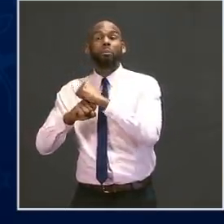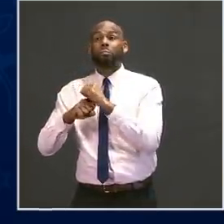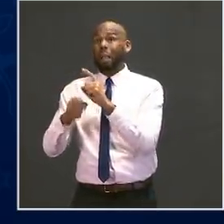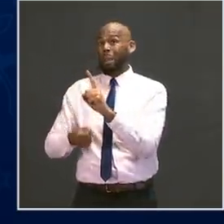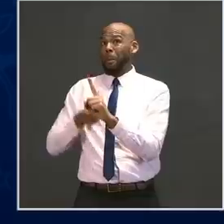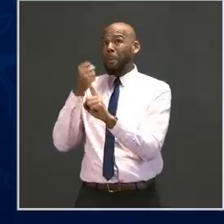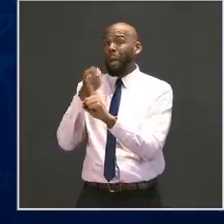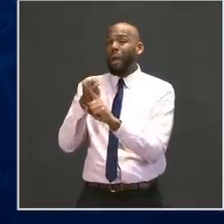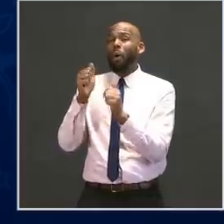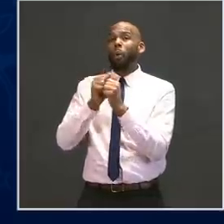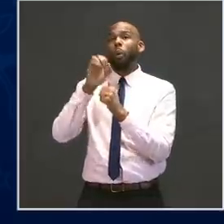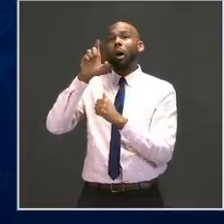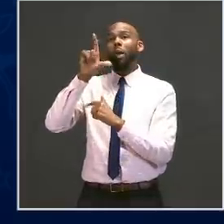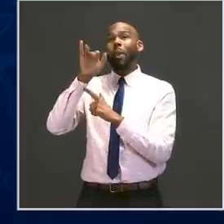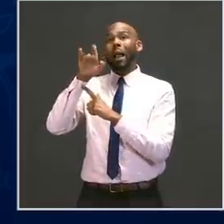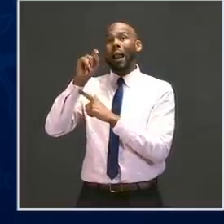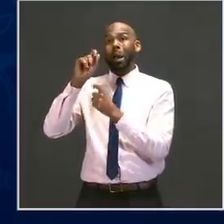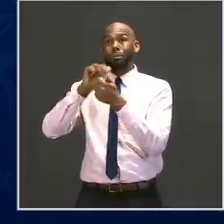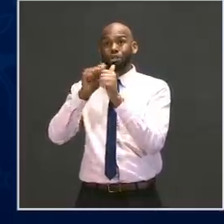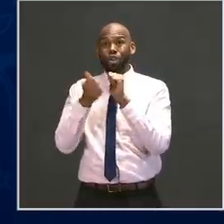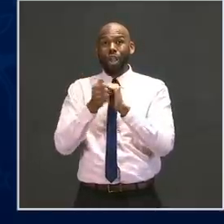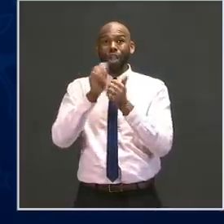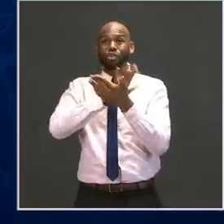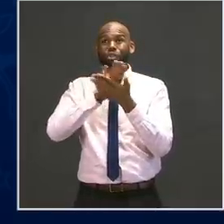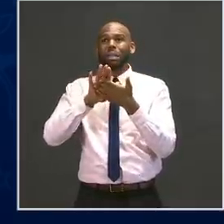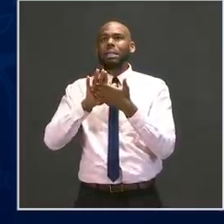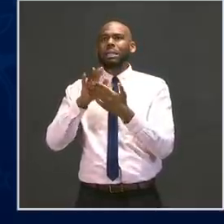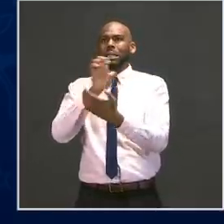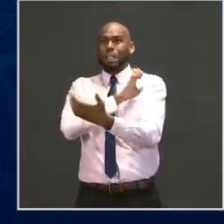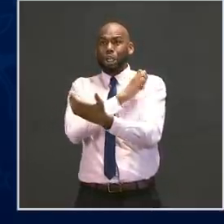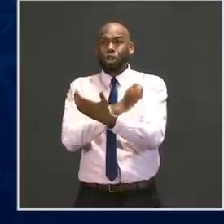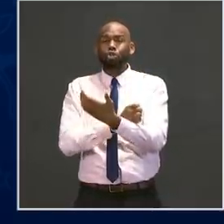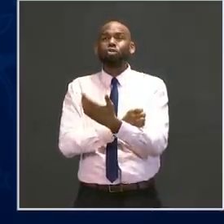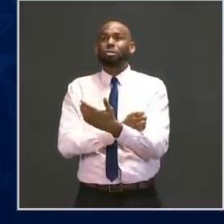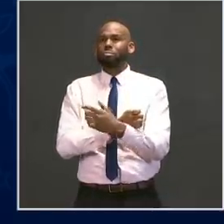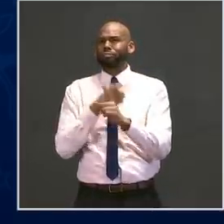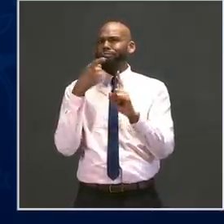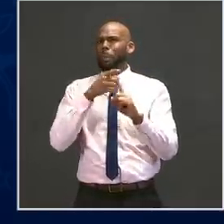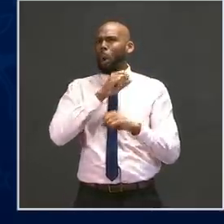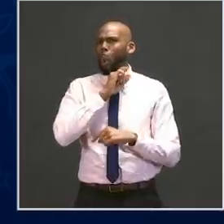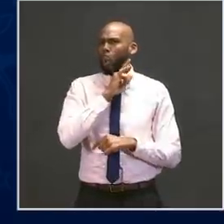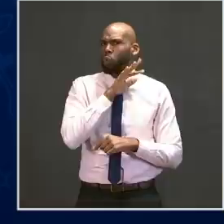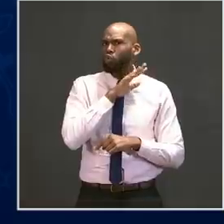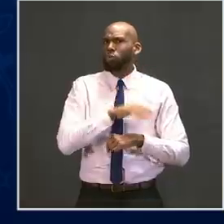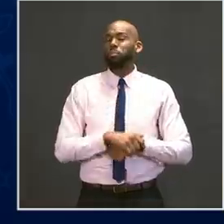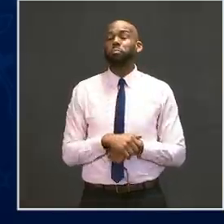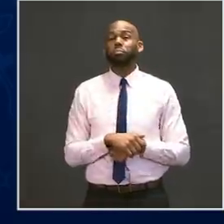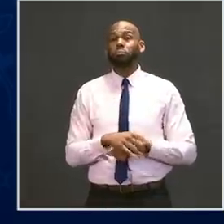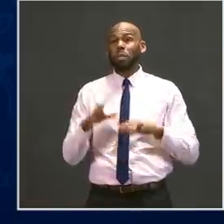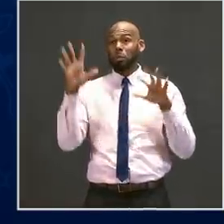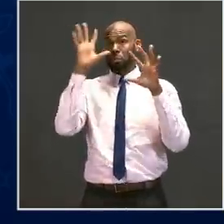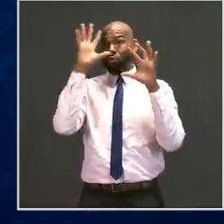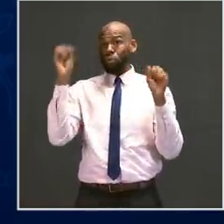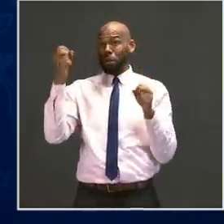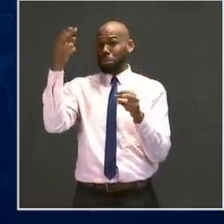and fuel an American clean energy revolution. As the President has said -- and let me just give you a little note